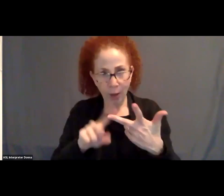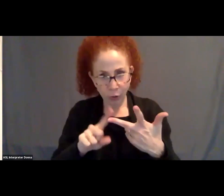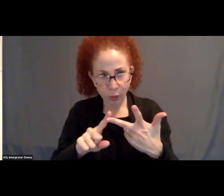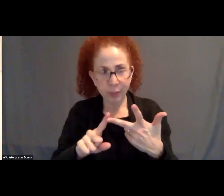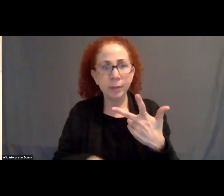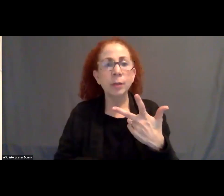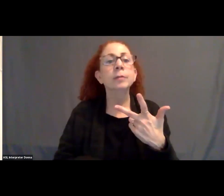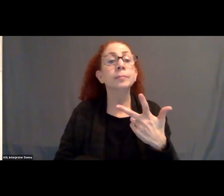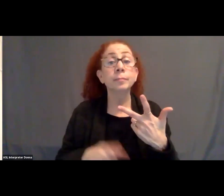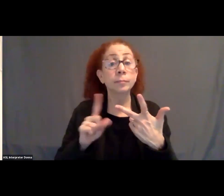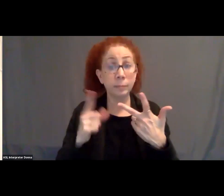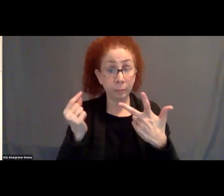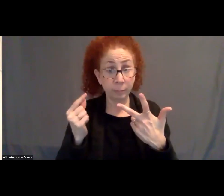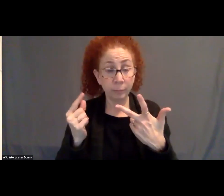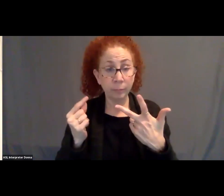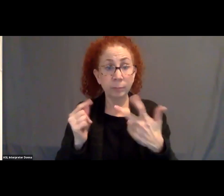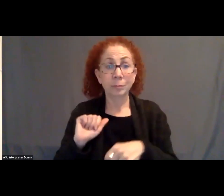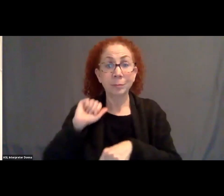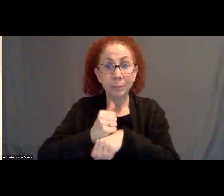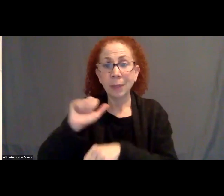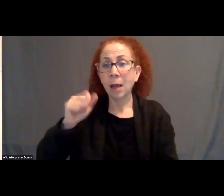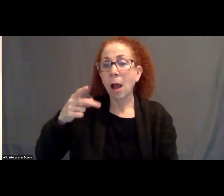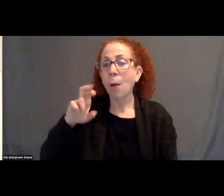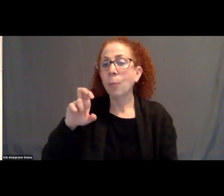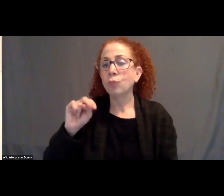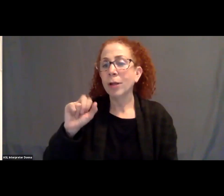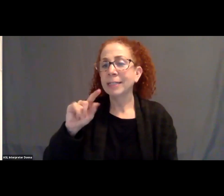was to institute apprenticeships.